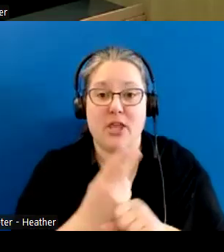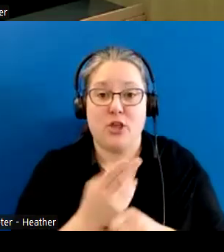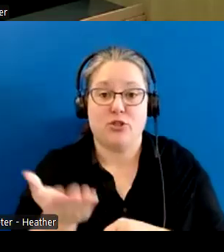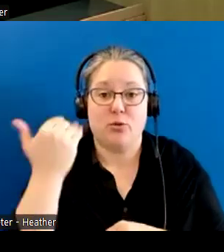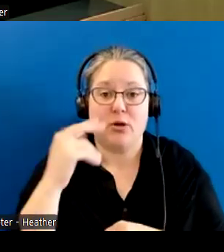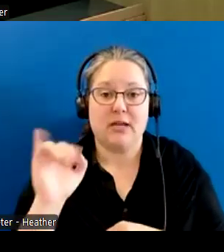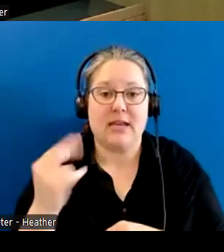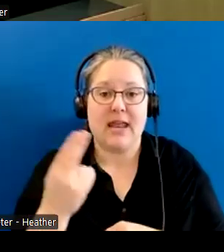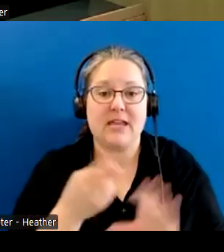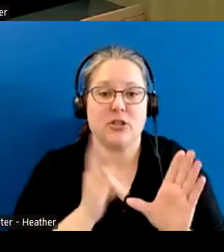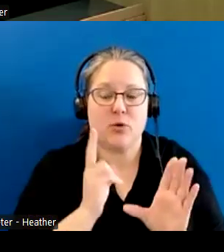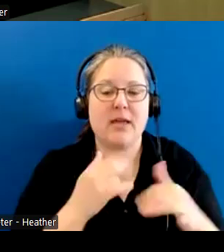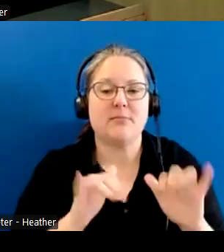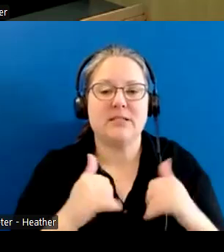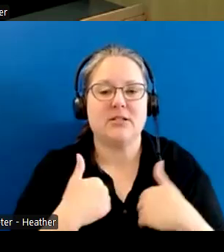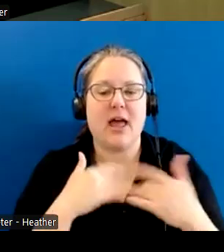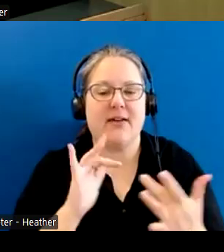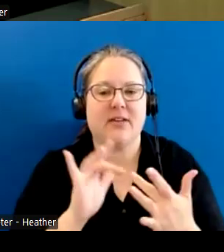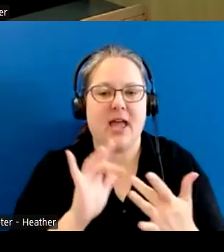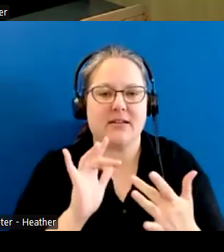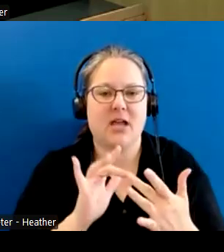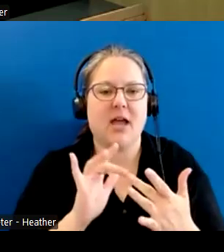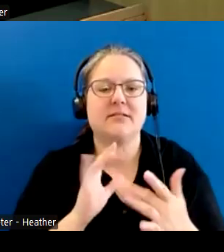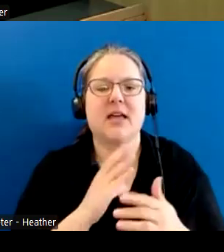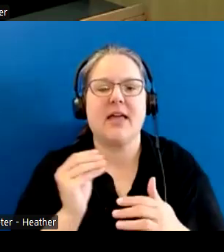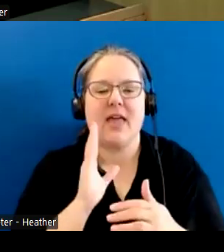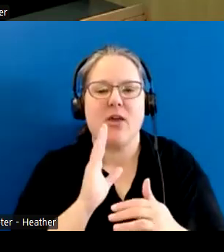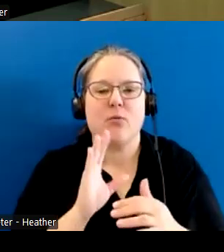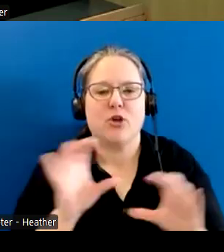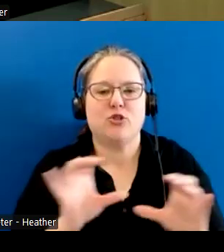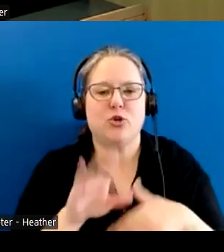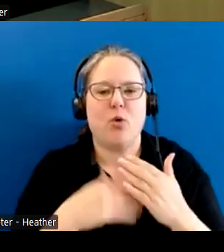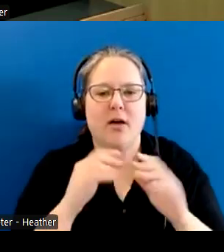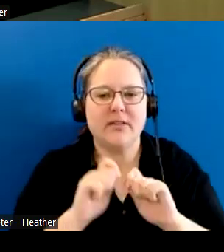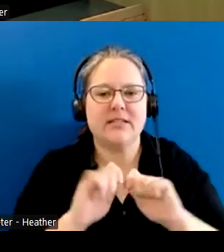work at NIH who quit but still have contacts and they're doing all of the dissemination of these